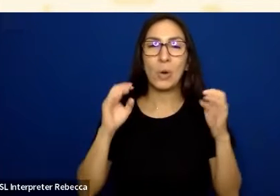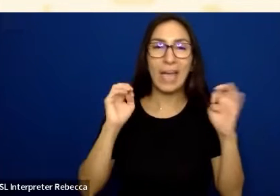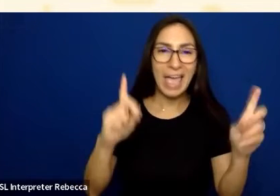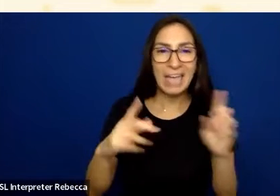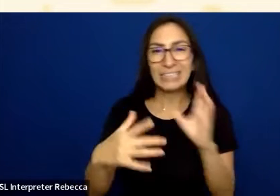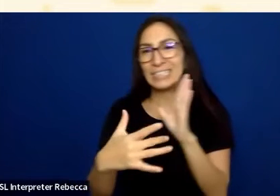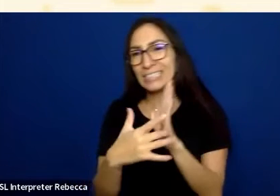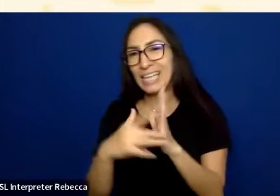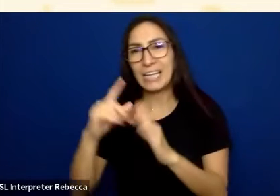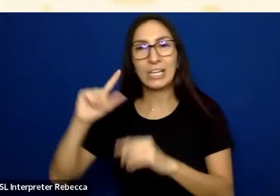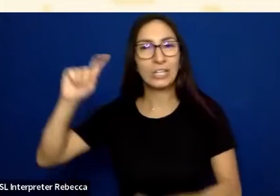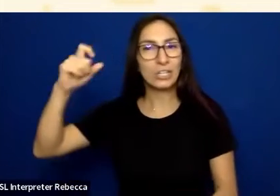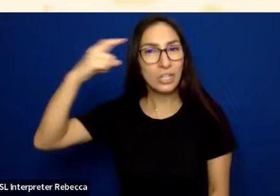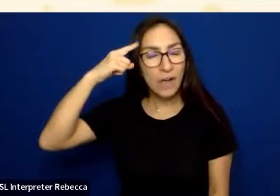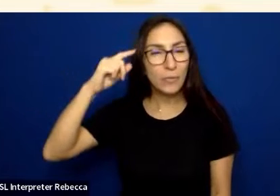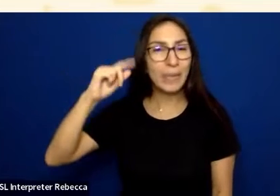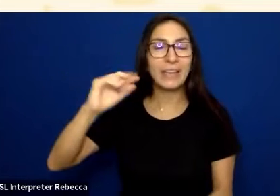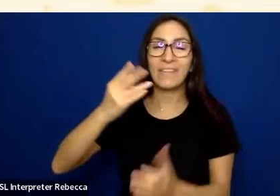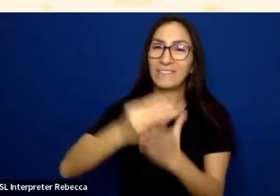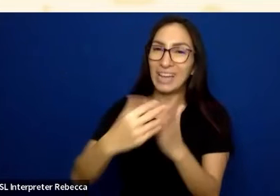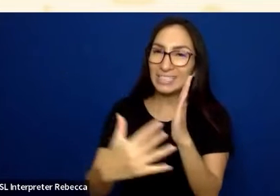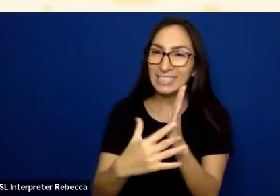fintech, health sector, insurance, and so on.